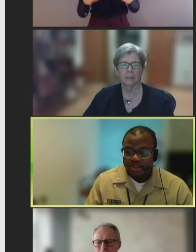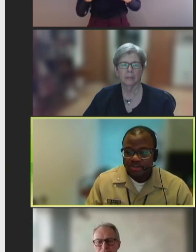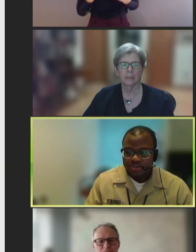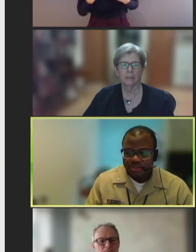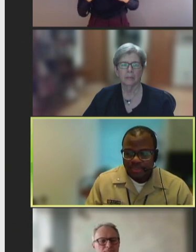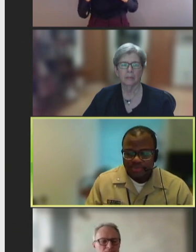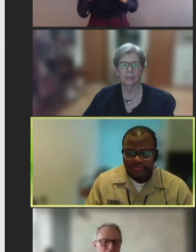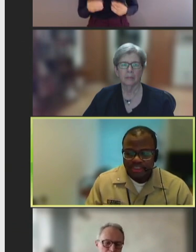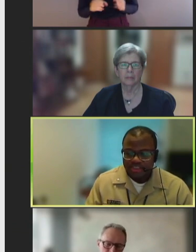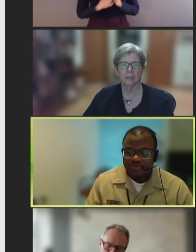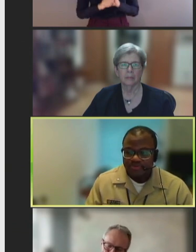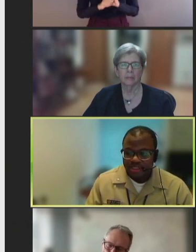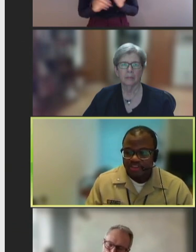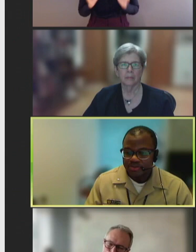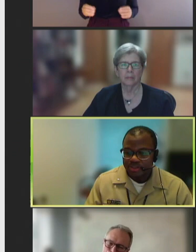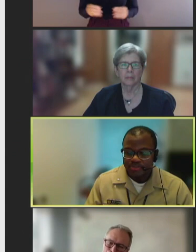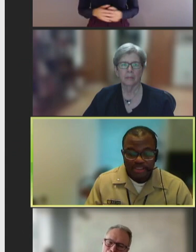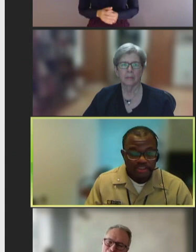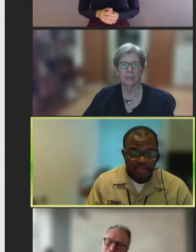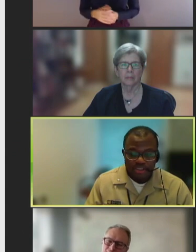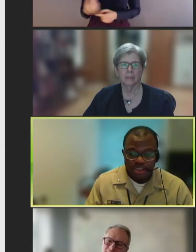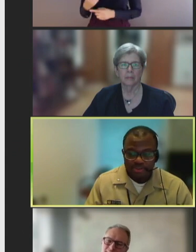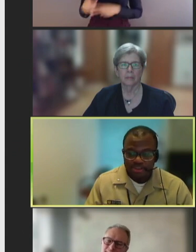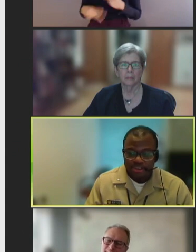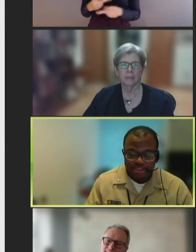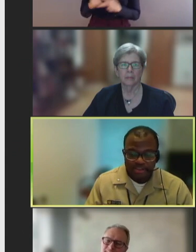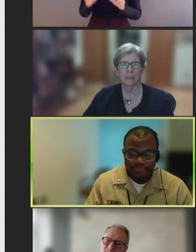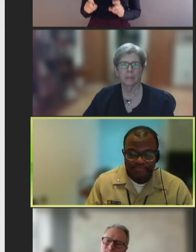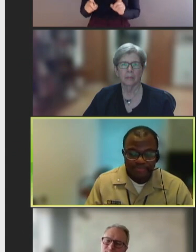There are two types of tests for infection with the bacteria that causes TB,